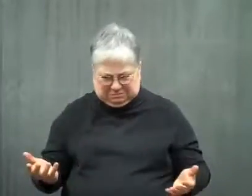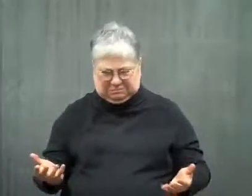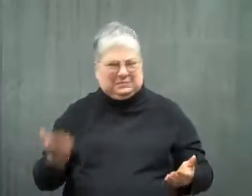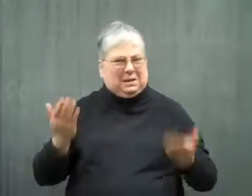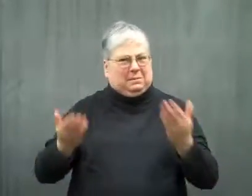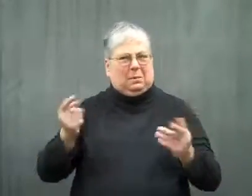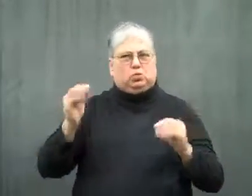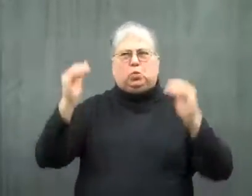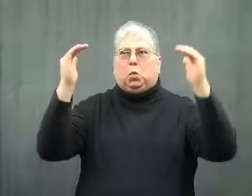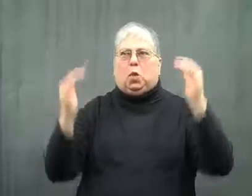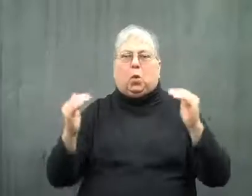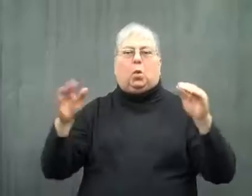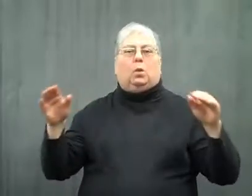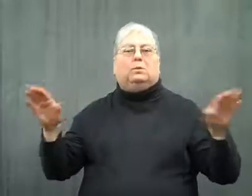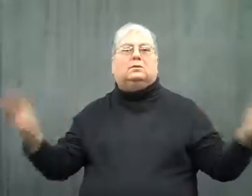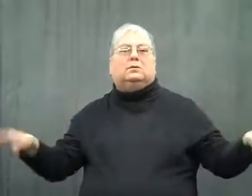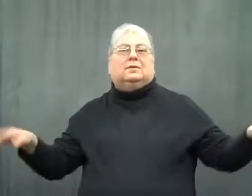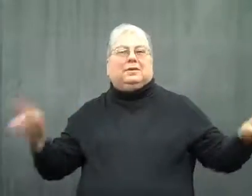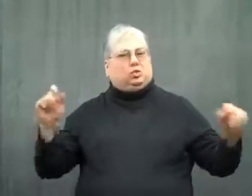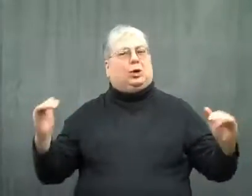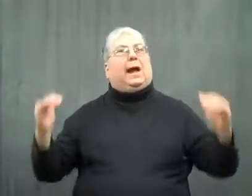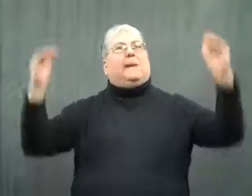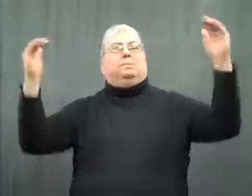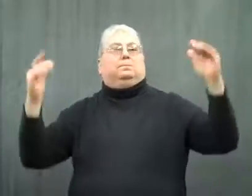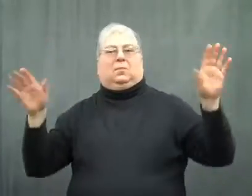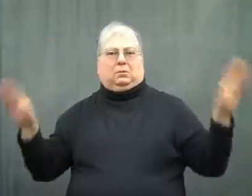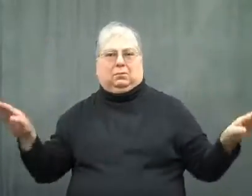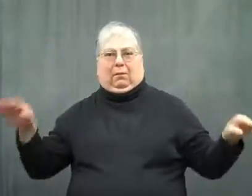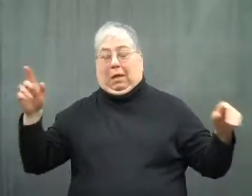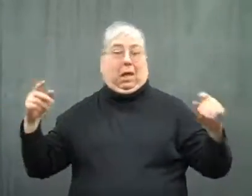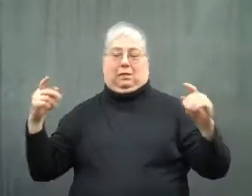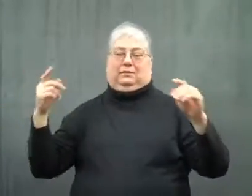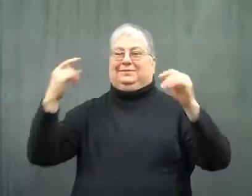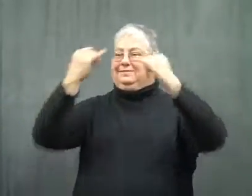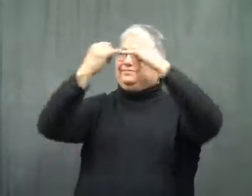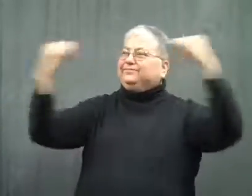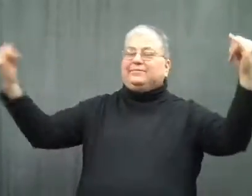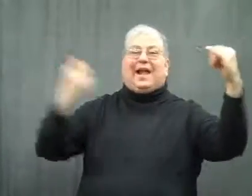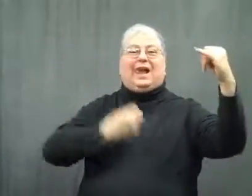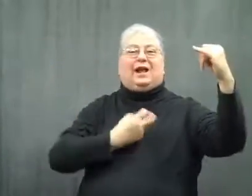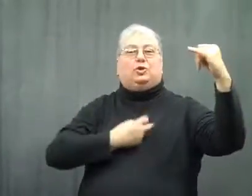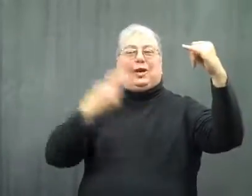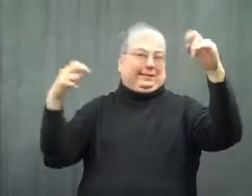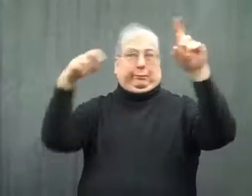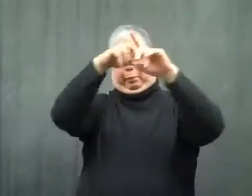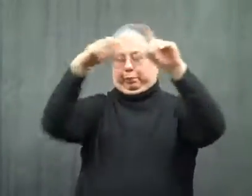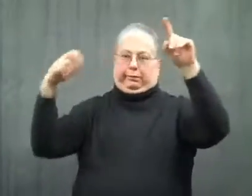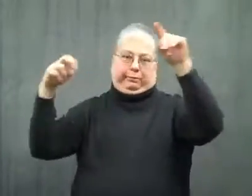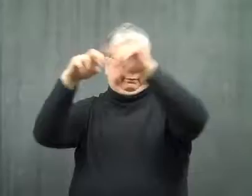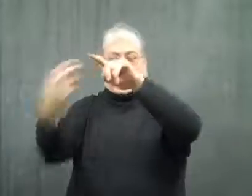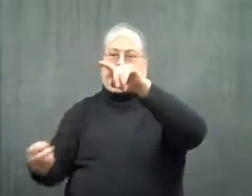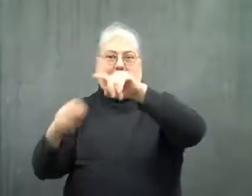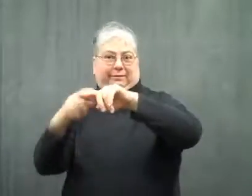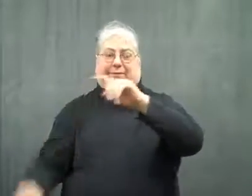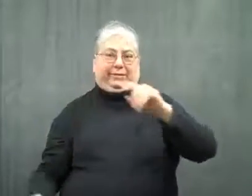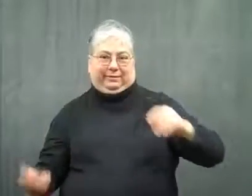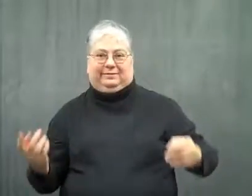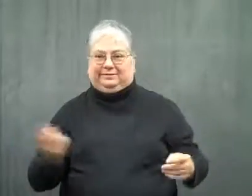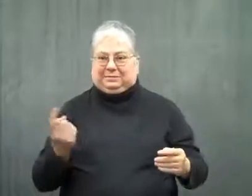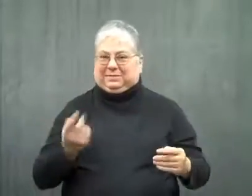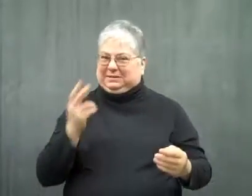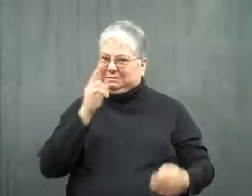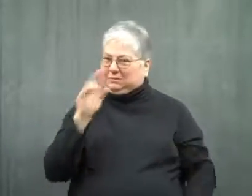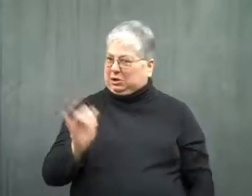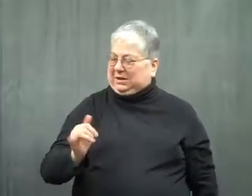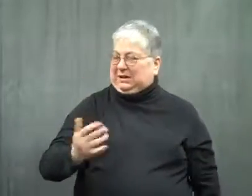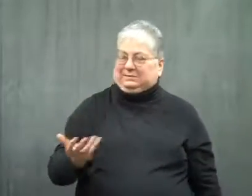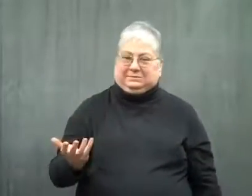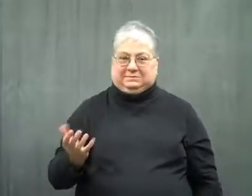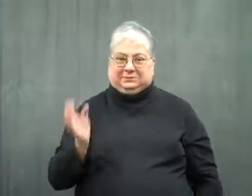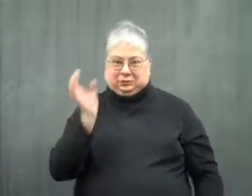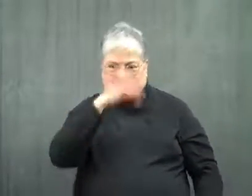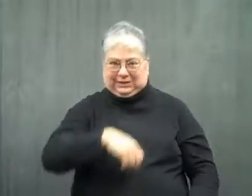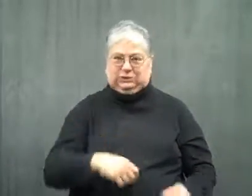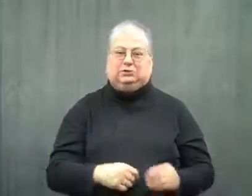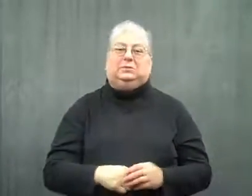They might have been flying too low and hit power lines. It was very strange.